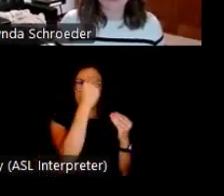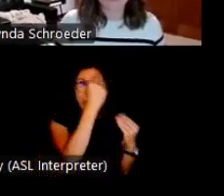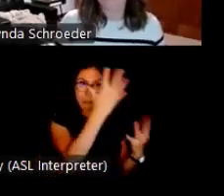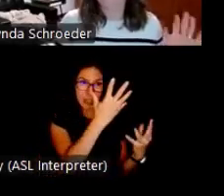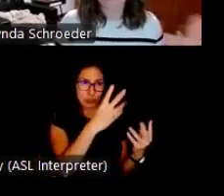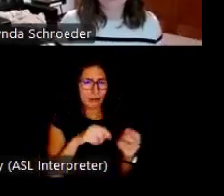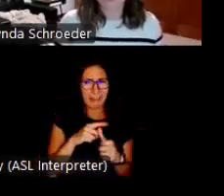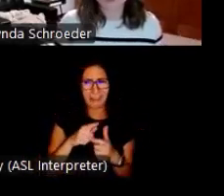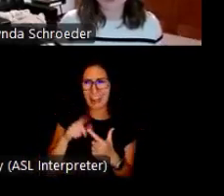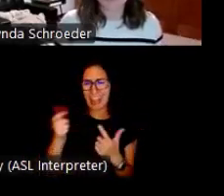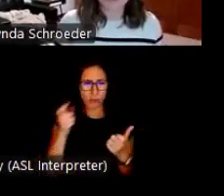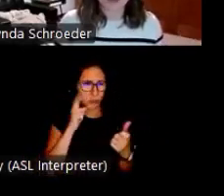and not just present you with problems.